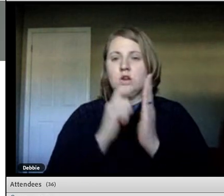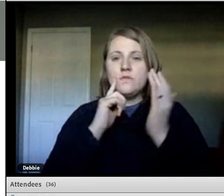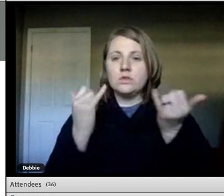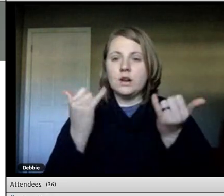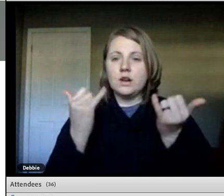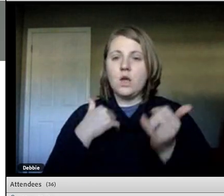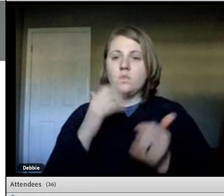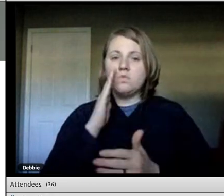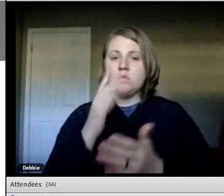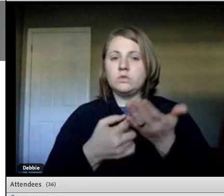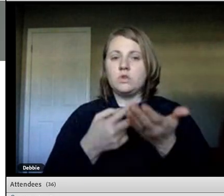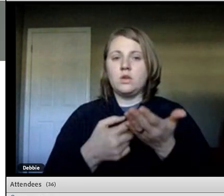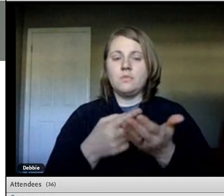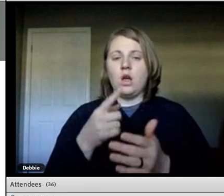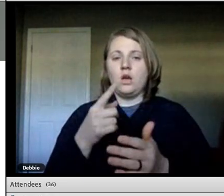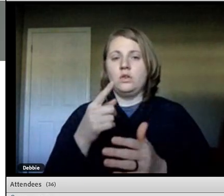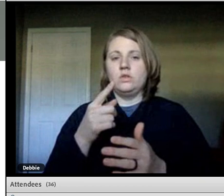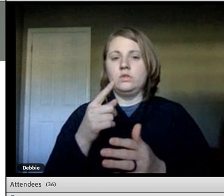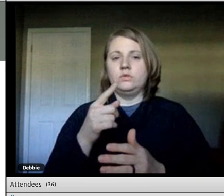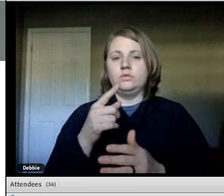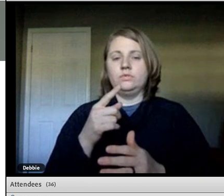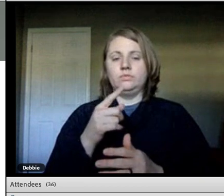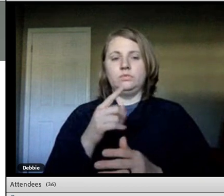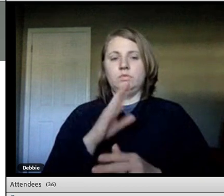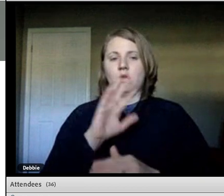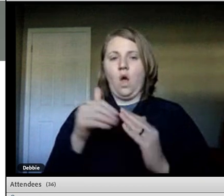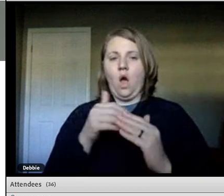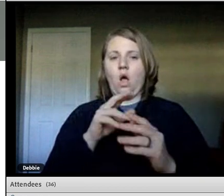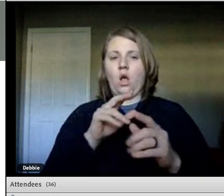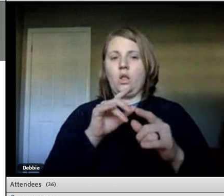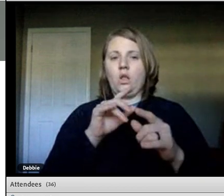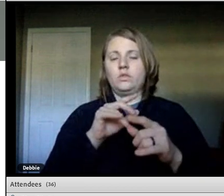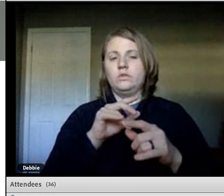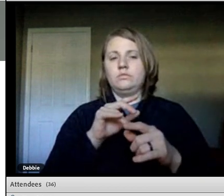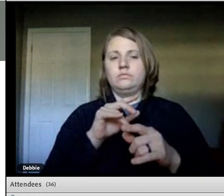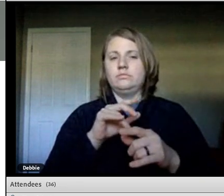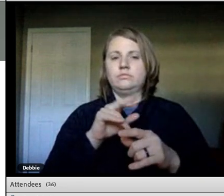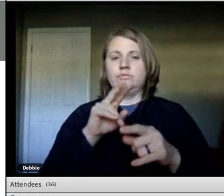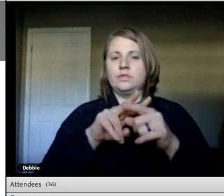about what all the terminology before we get started. Then we're going to cover operating systems,